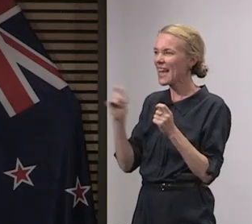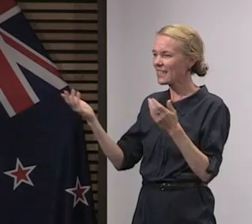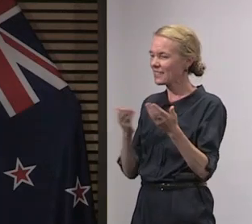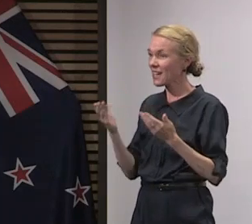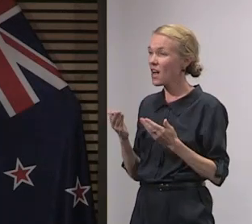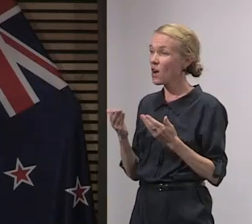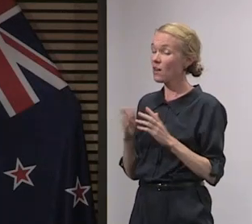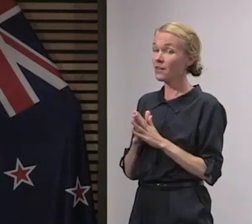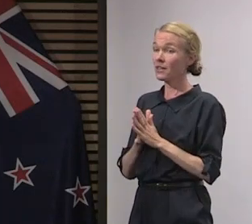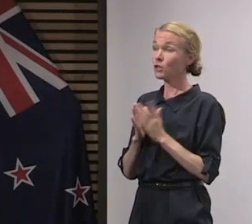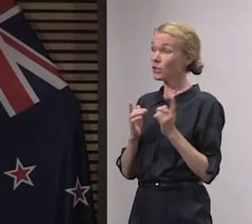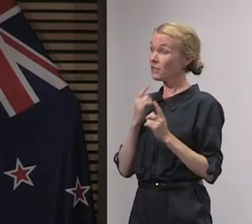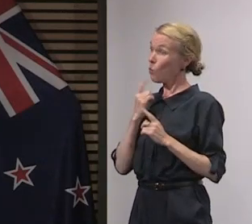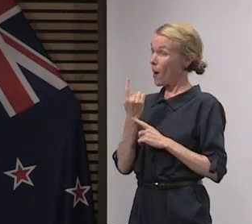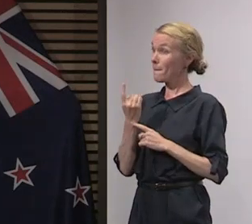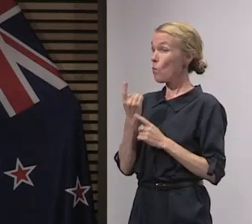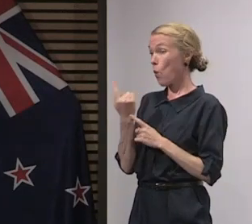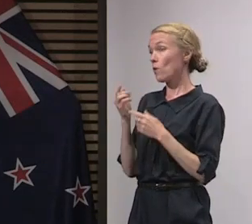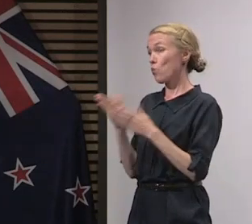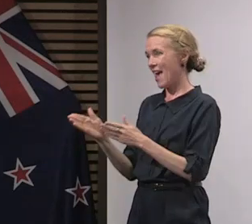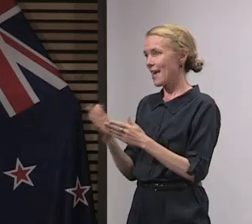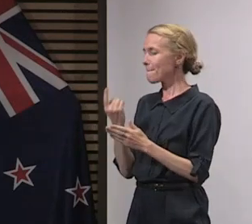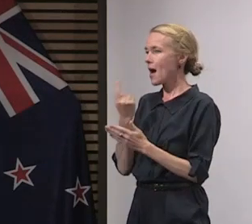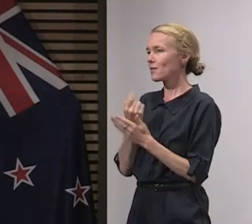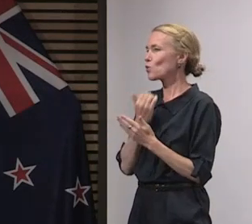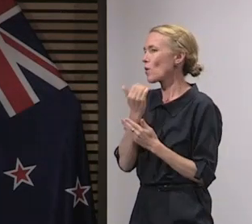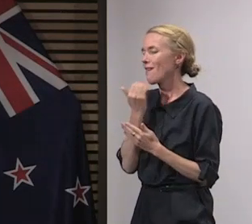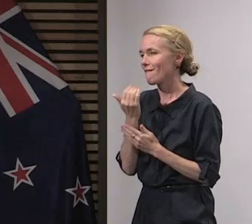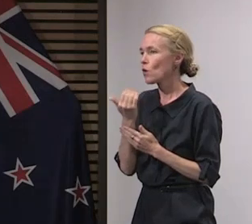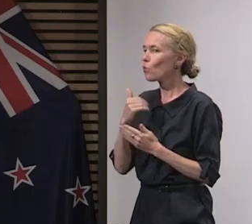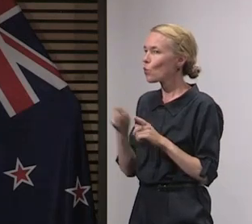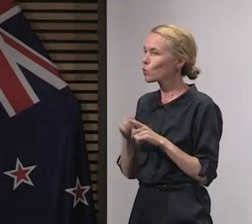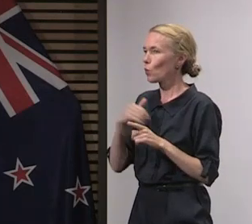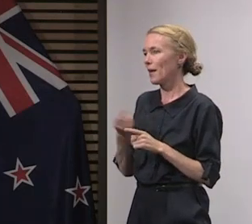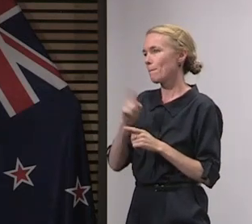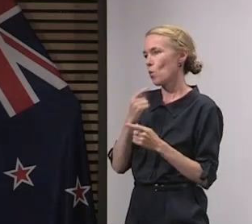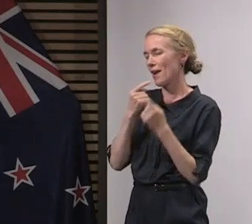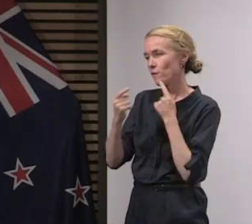Surveillance testing may be part of that, and I have